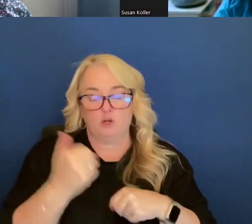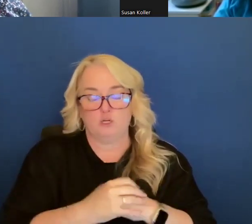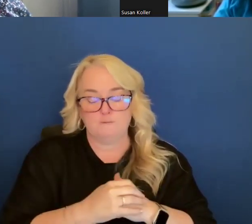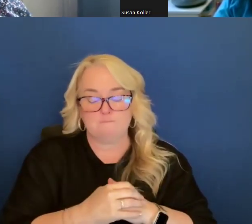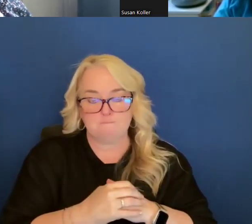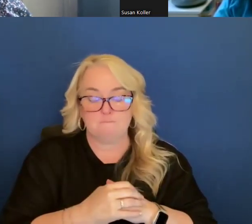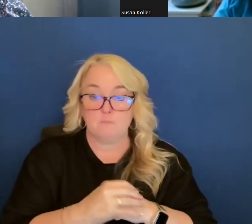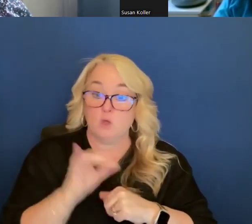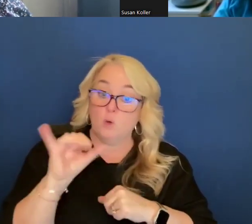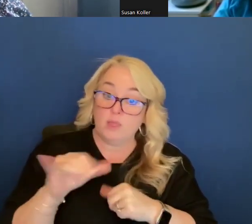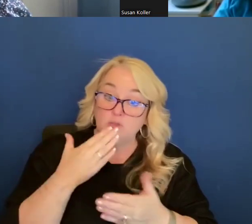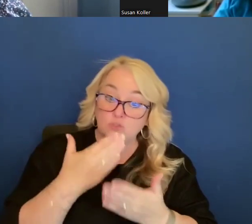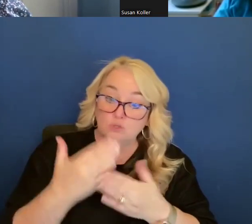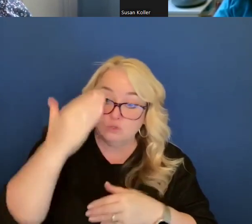Kate Brady: Well, that's good to hear, that the second time got